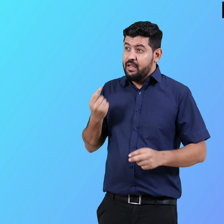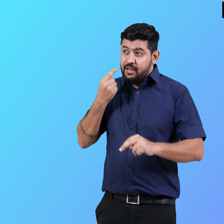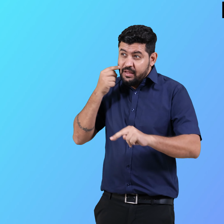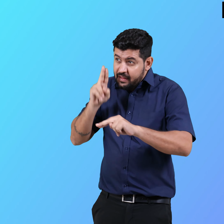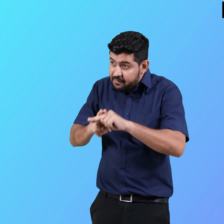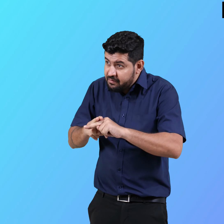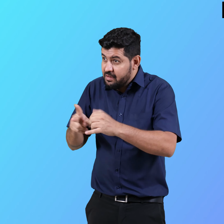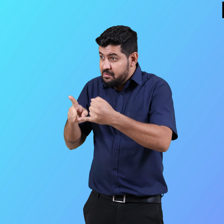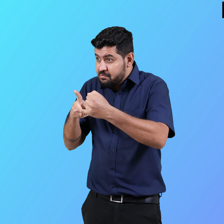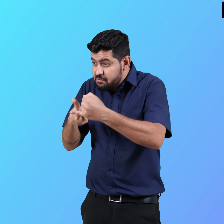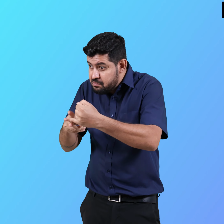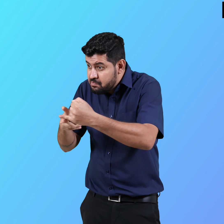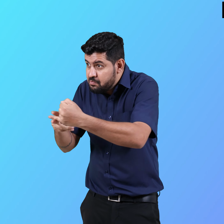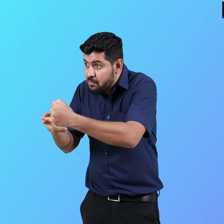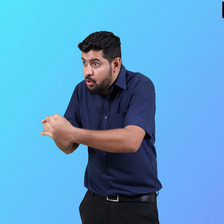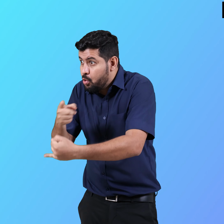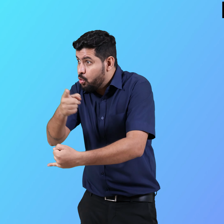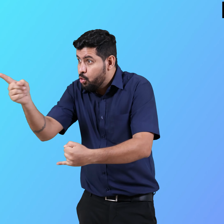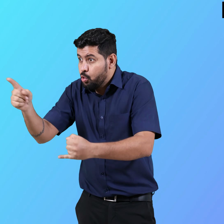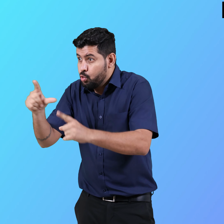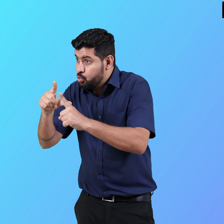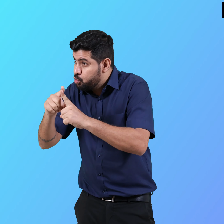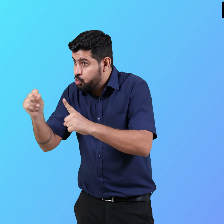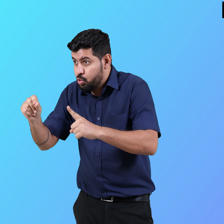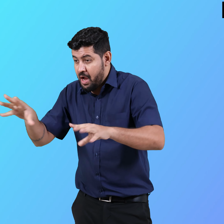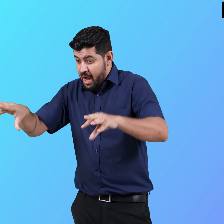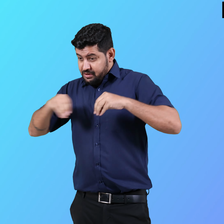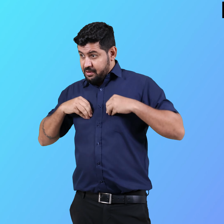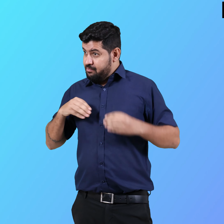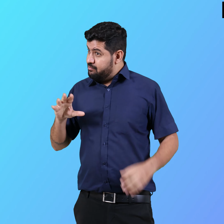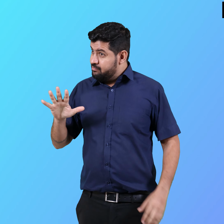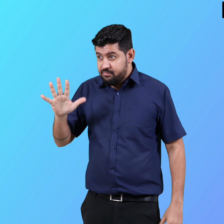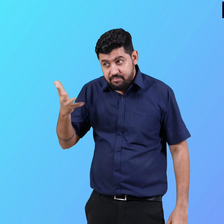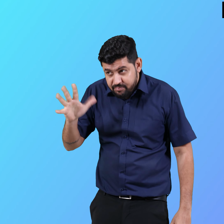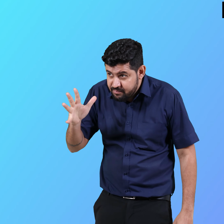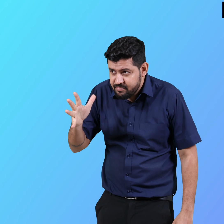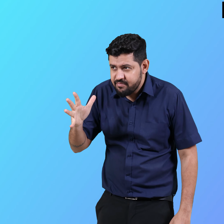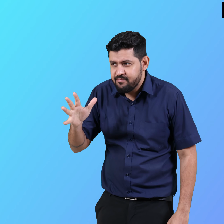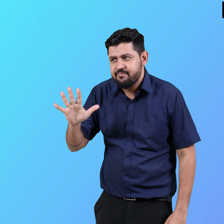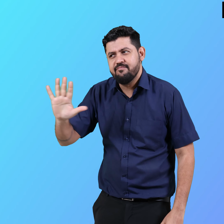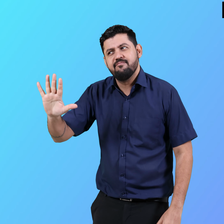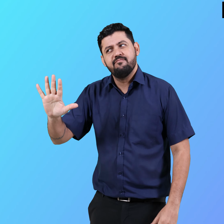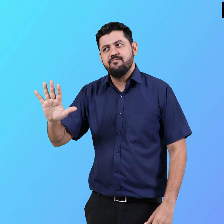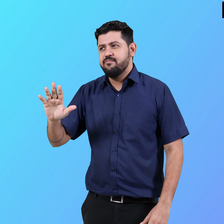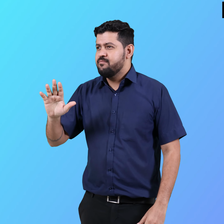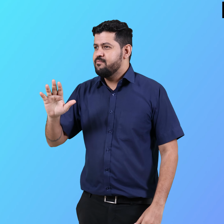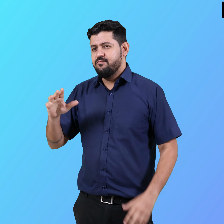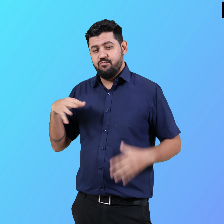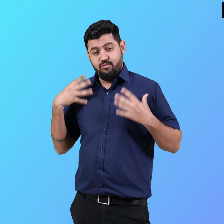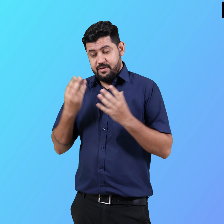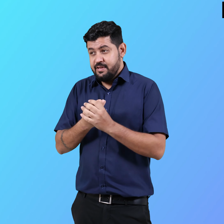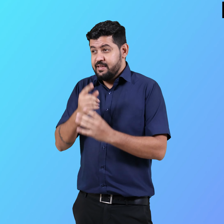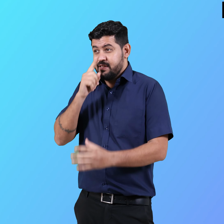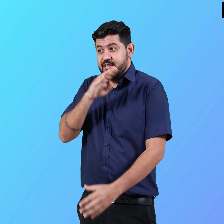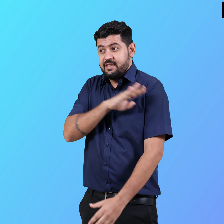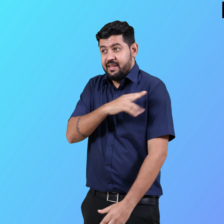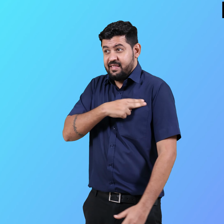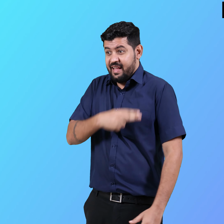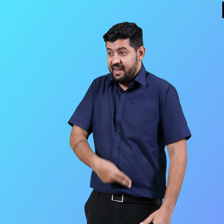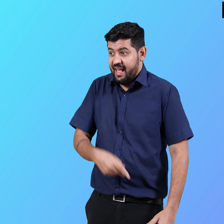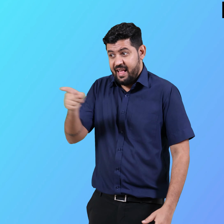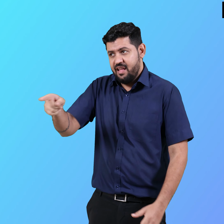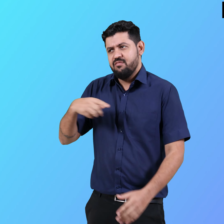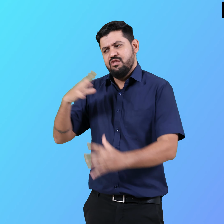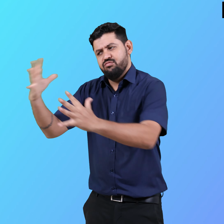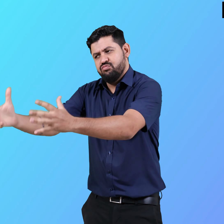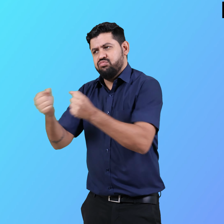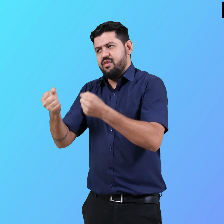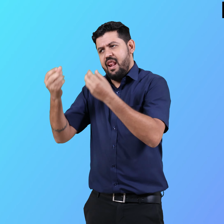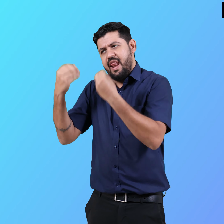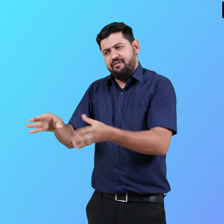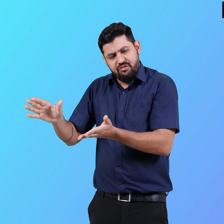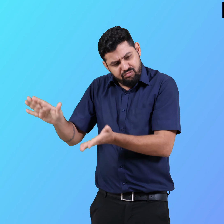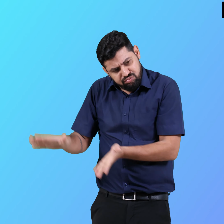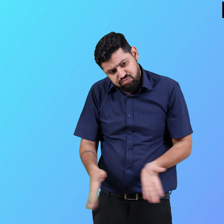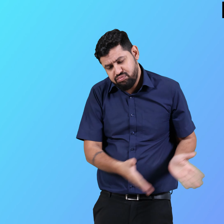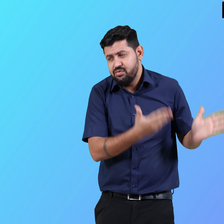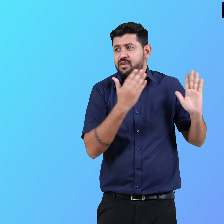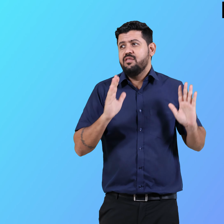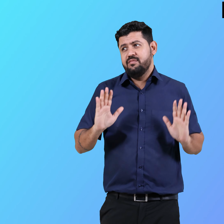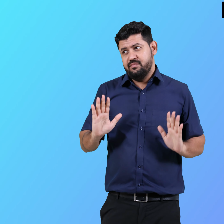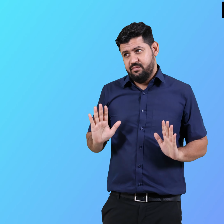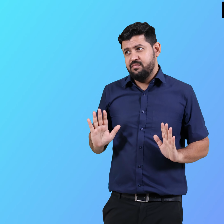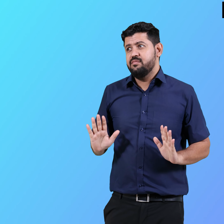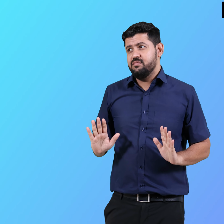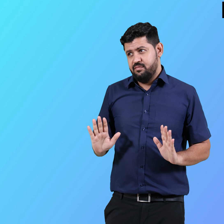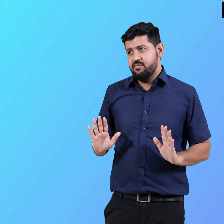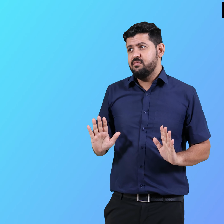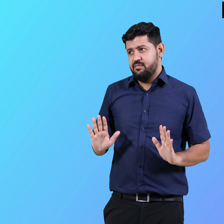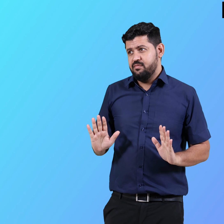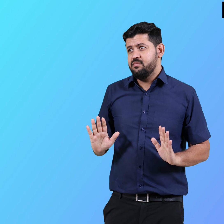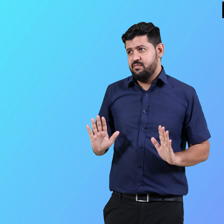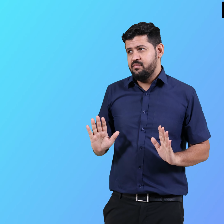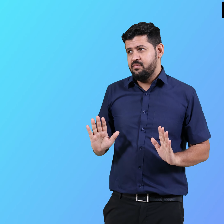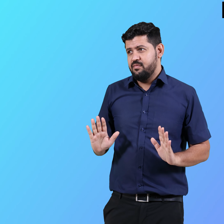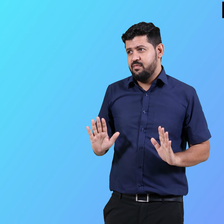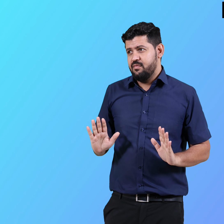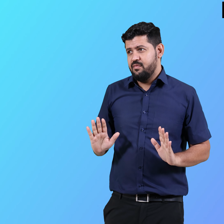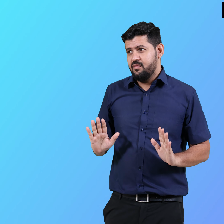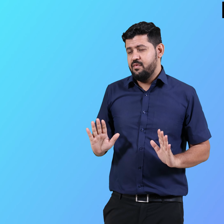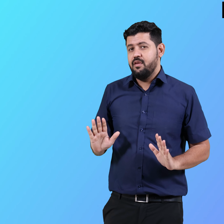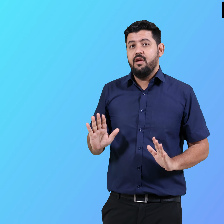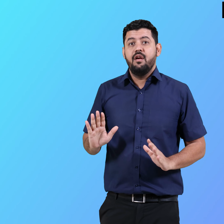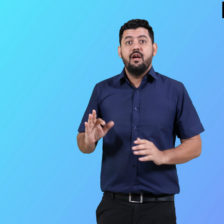If you refuse to be circumcised, we will take Dinah and leave.”